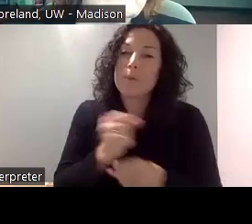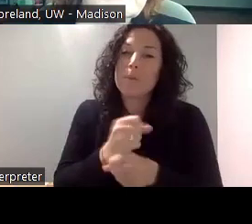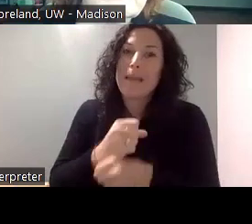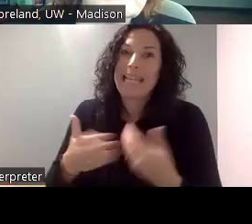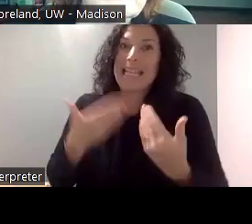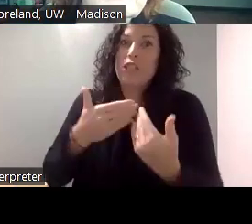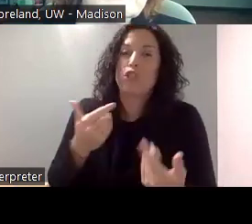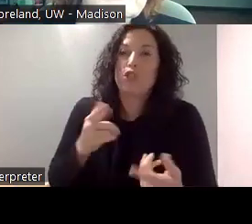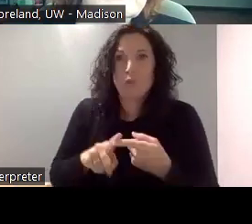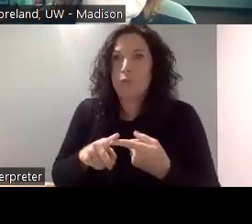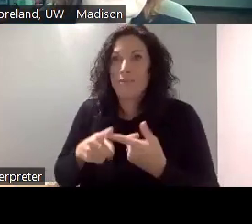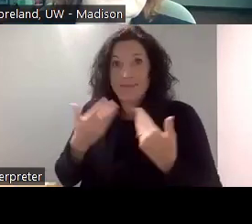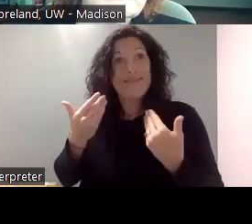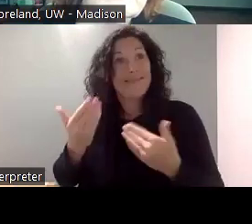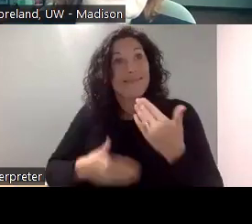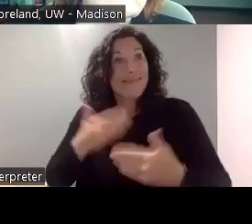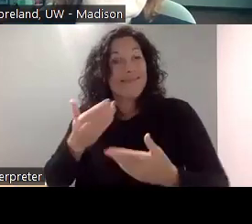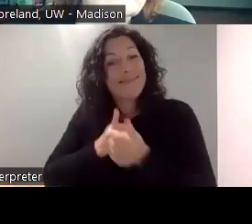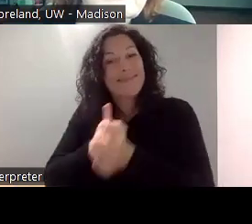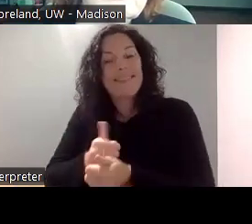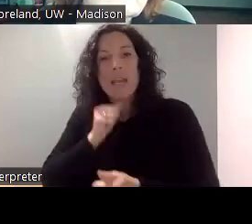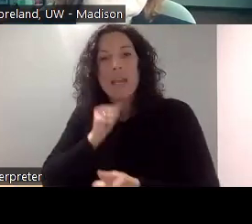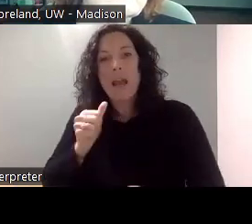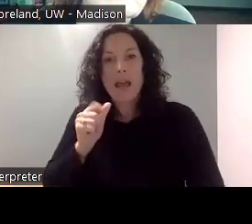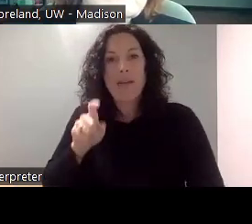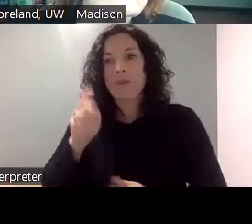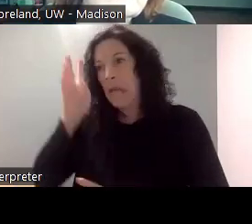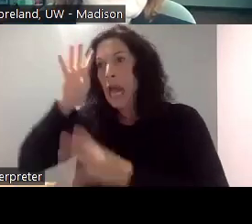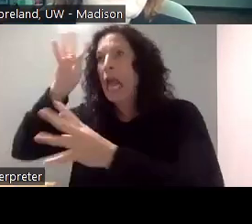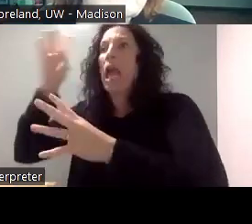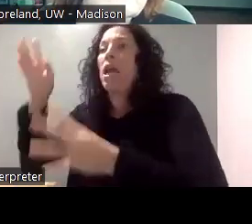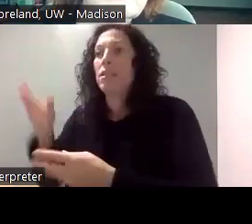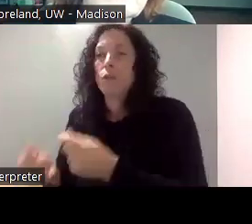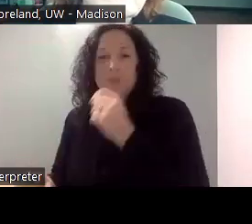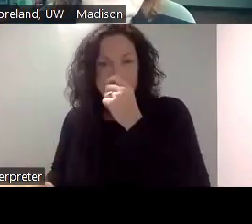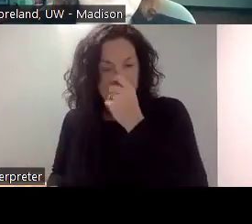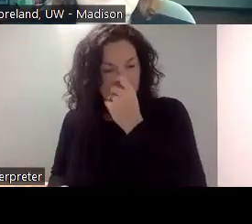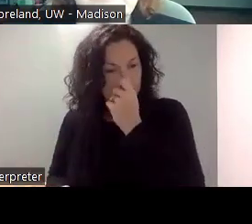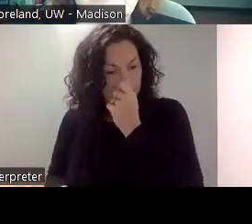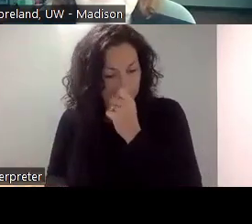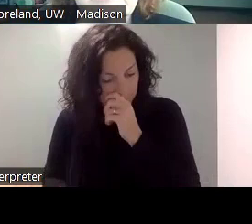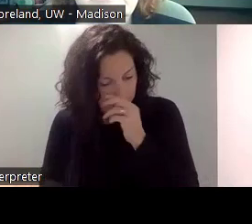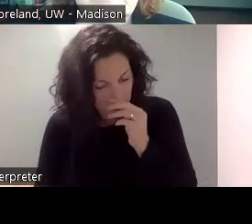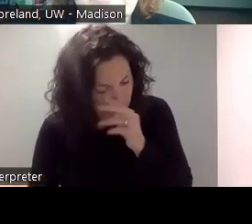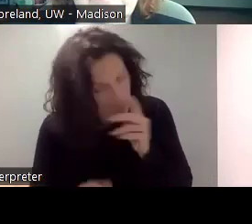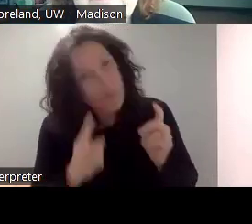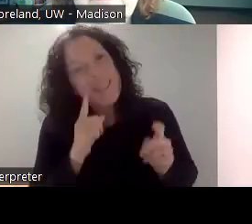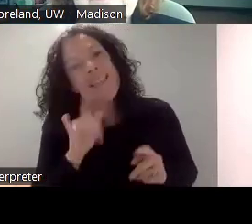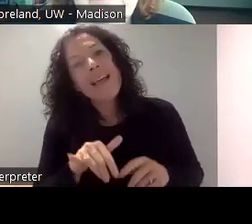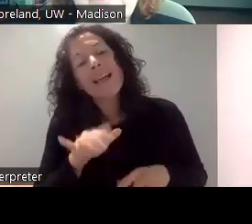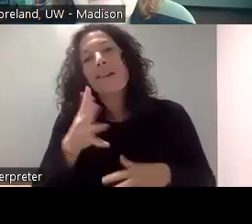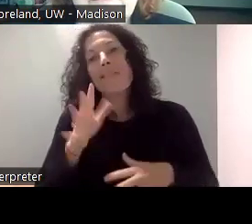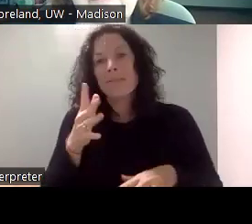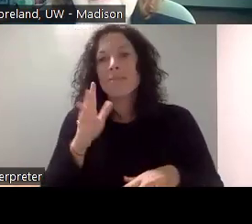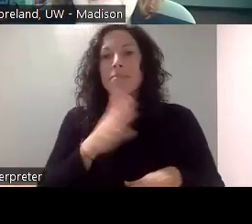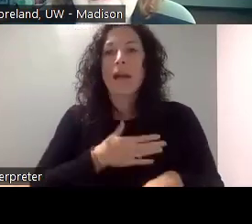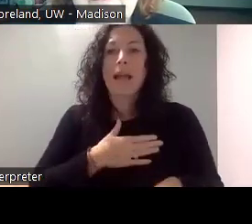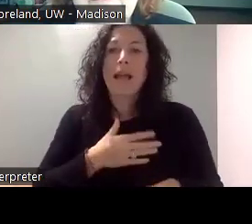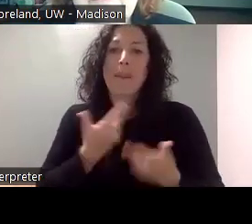than to come up with creative solutions of their own. Geeta Swamy: Agreed. Elizabeth Peloso: So I think that that's sort of my main takeaway. Geeta Swamy: Mm-hmm.